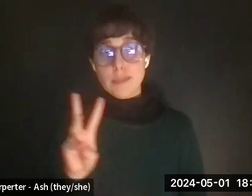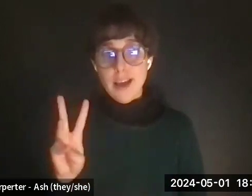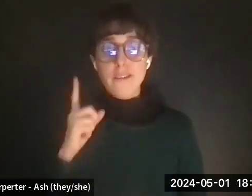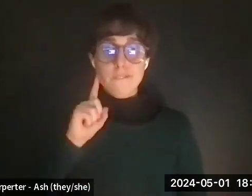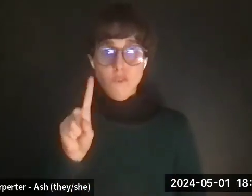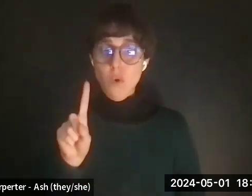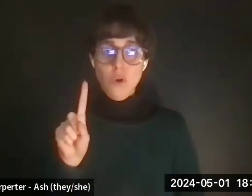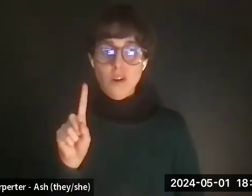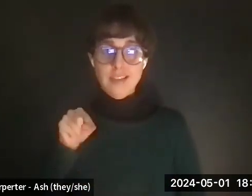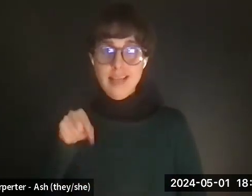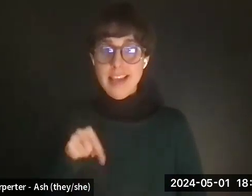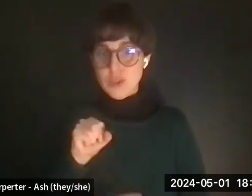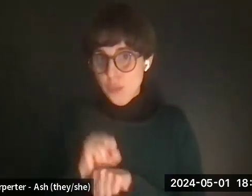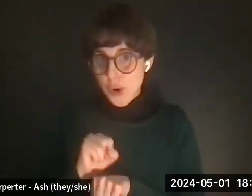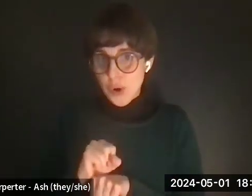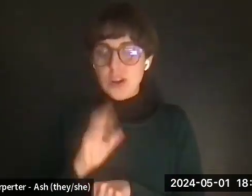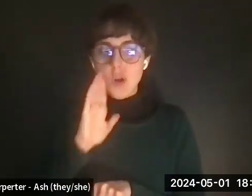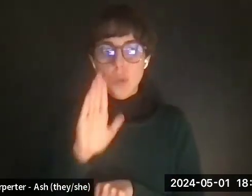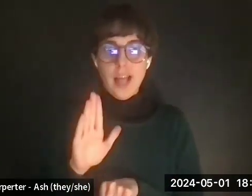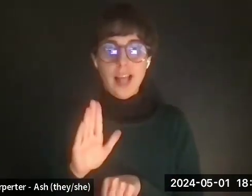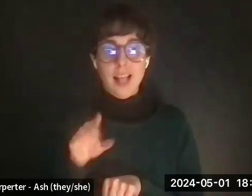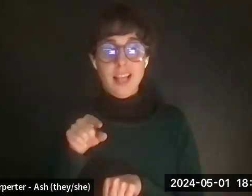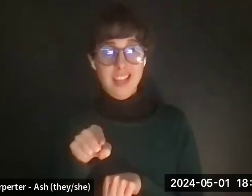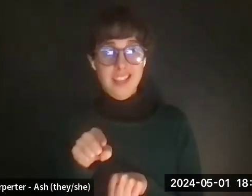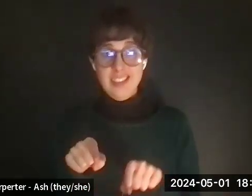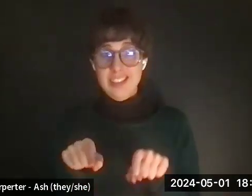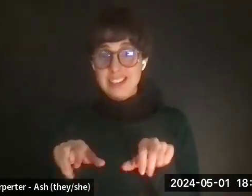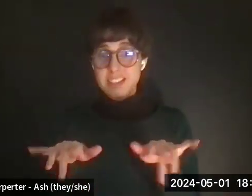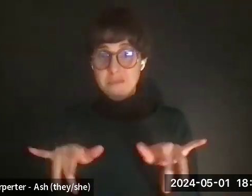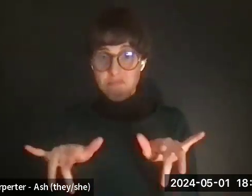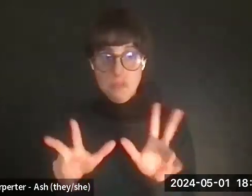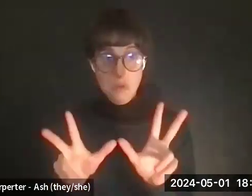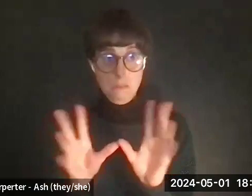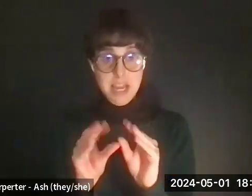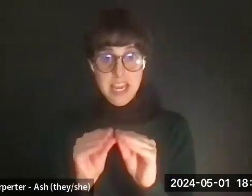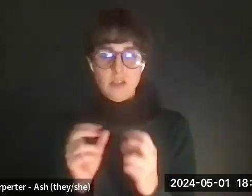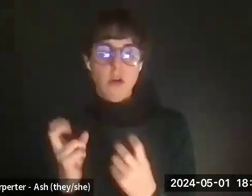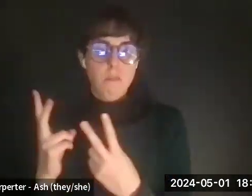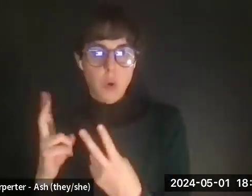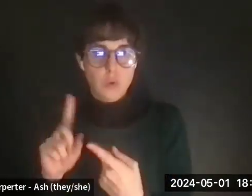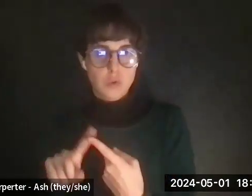or recordings of these listening sessions in English and in Spanish to our webpage, as well as a video